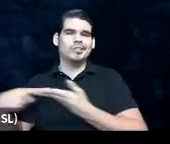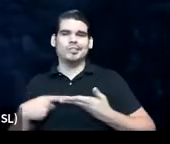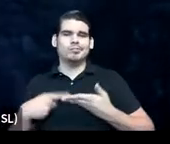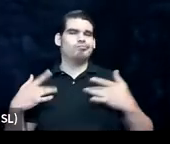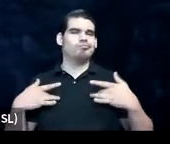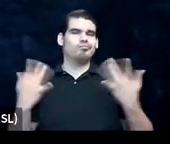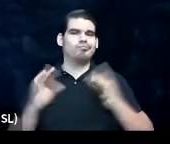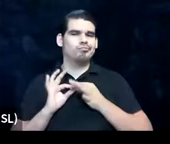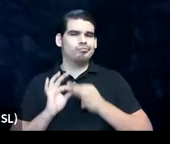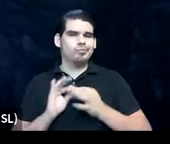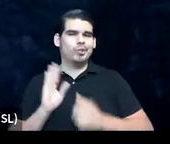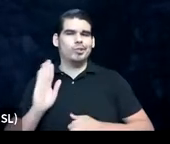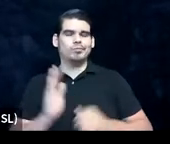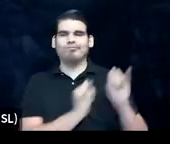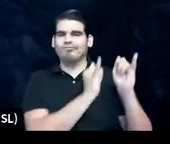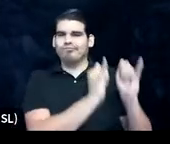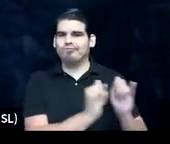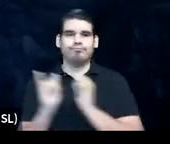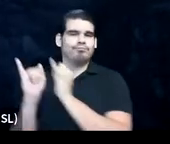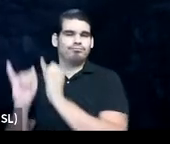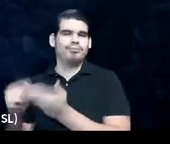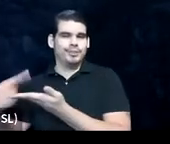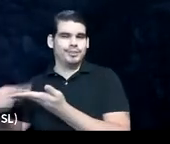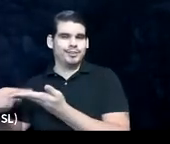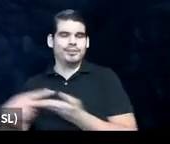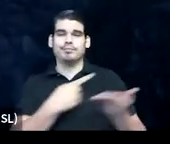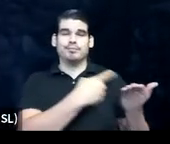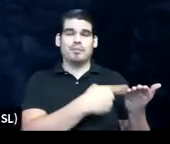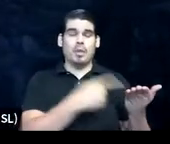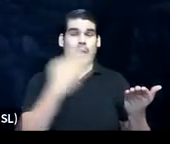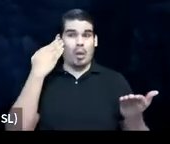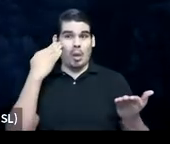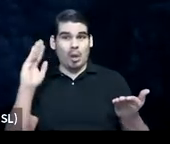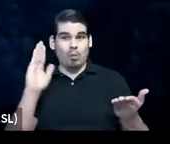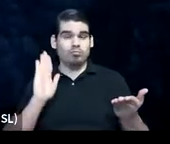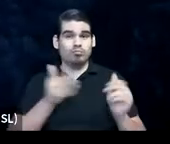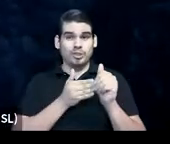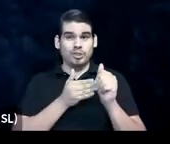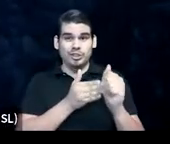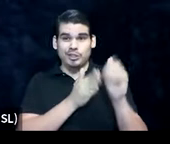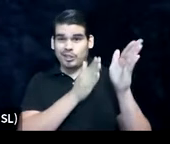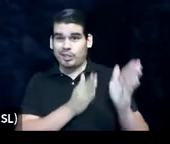kind of your spokesperson, but I'm going to just go ahead and go through each group. So we'll go ahead and start with